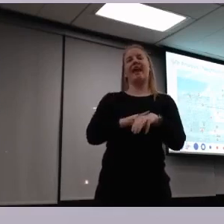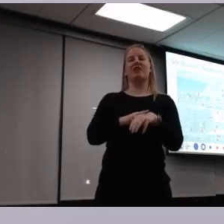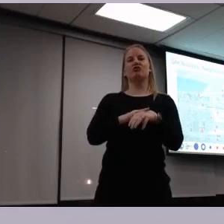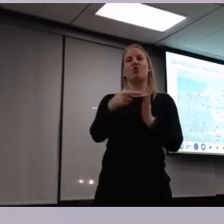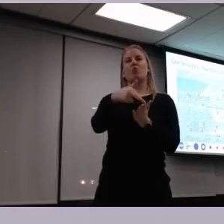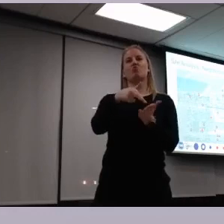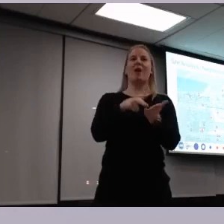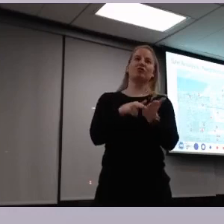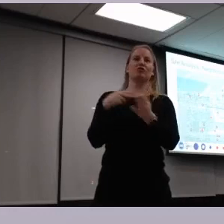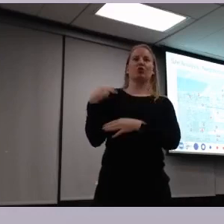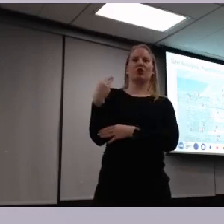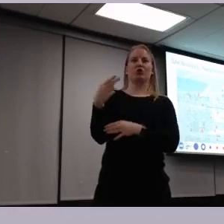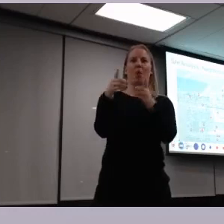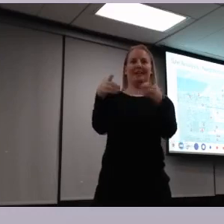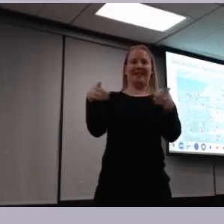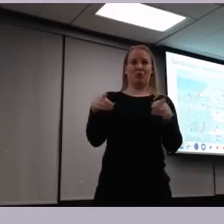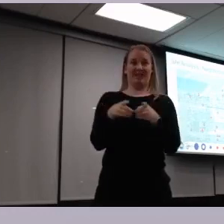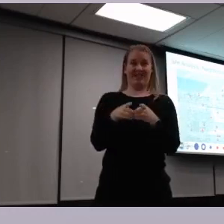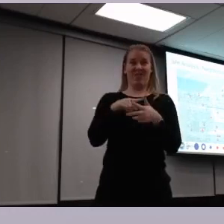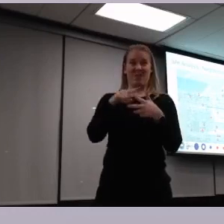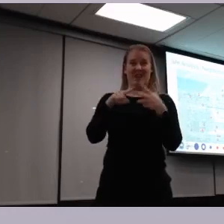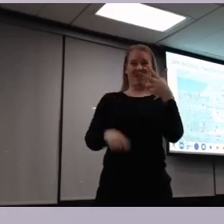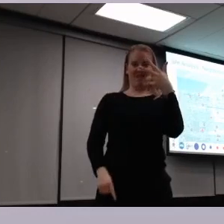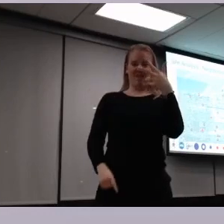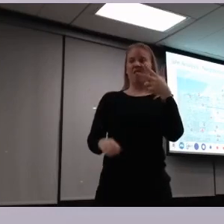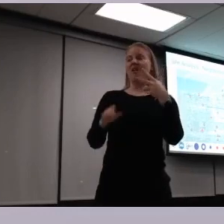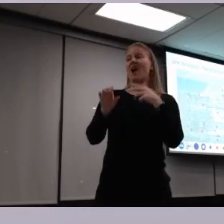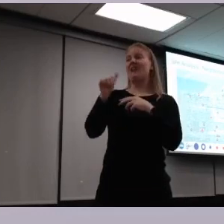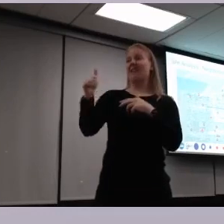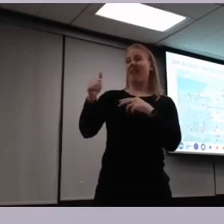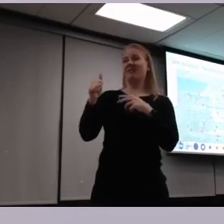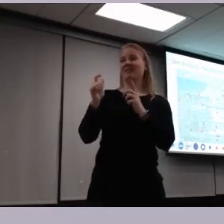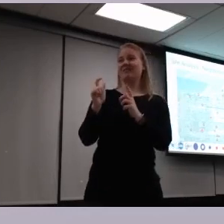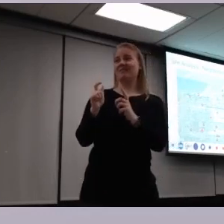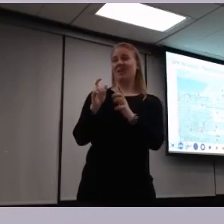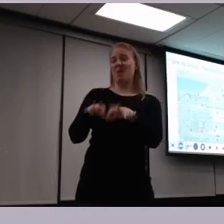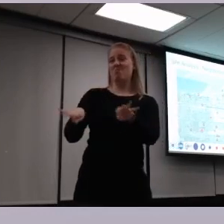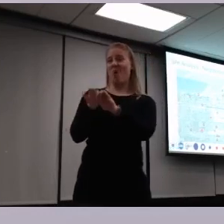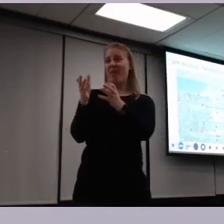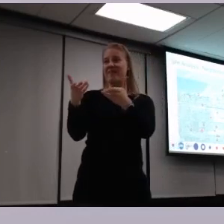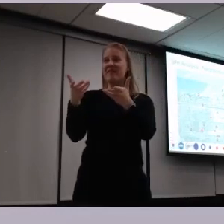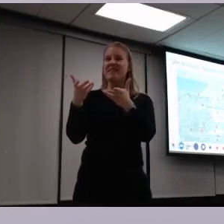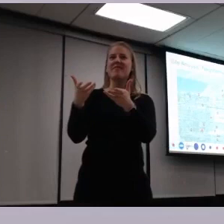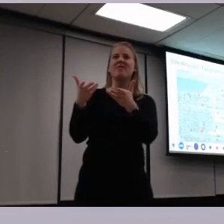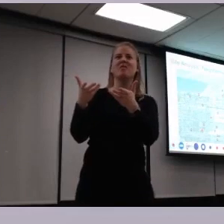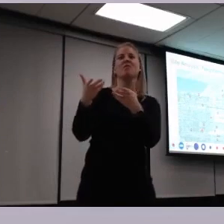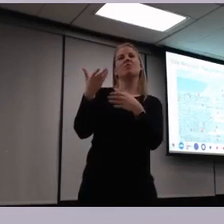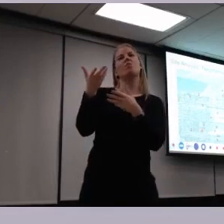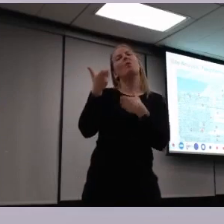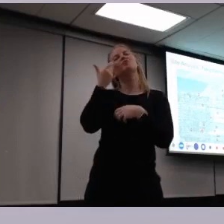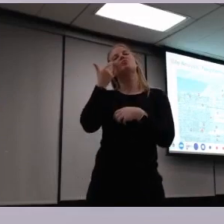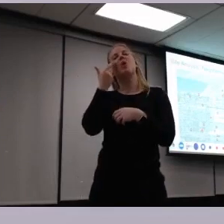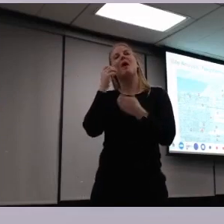And then one of the other big pieces that we want to hear from you is how you want to use the space and how what amenities can be provided.